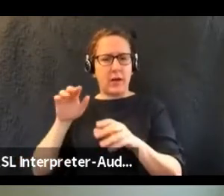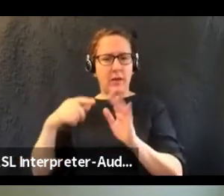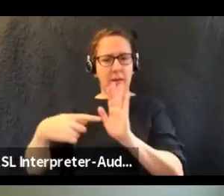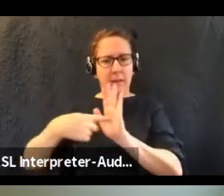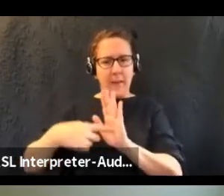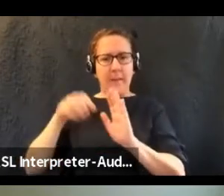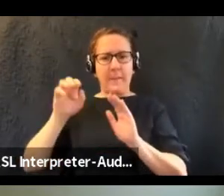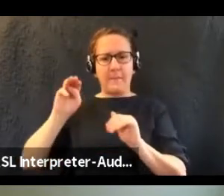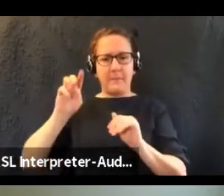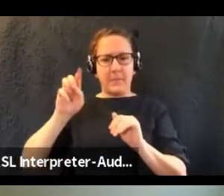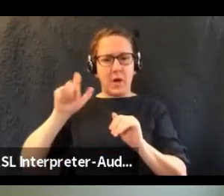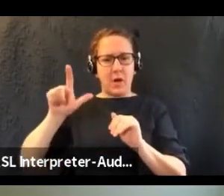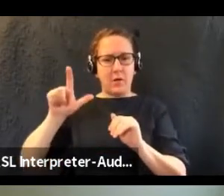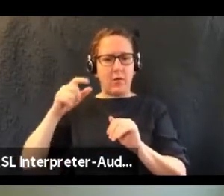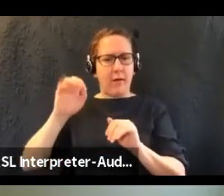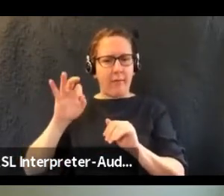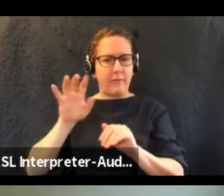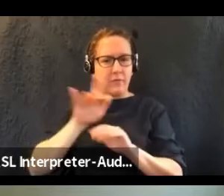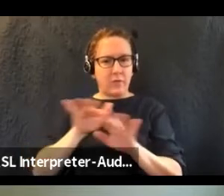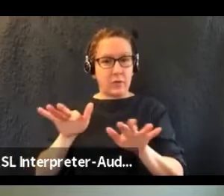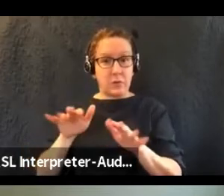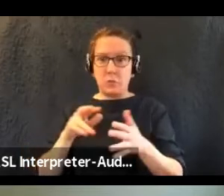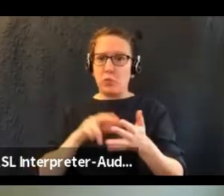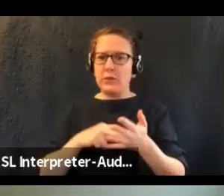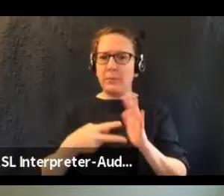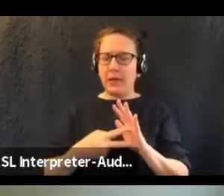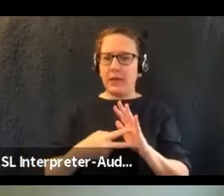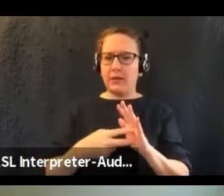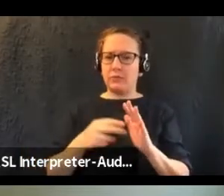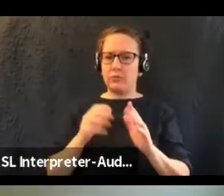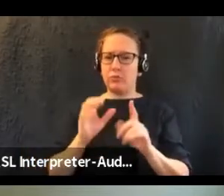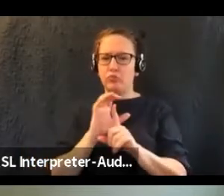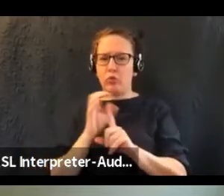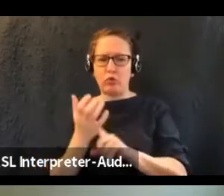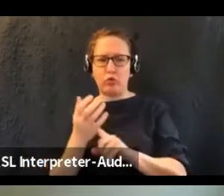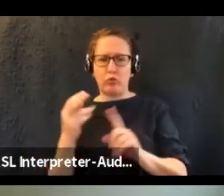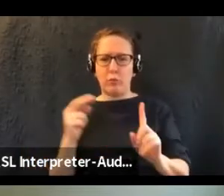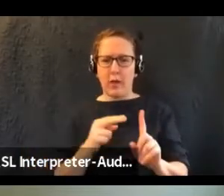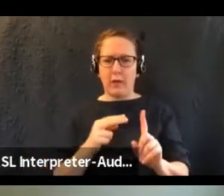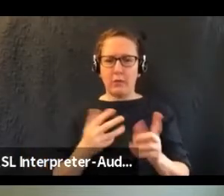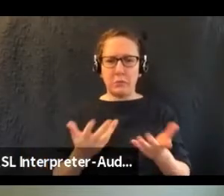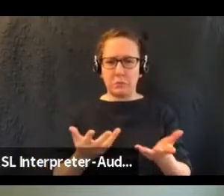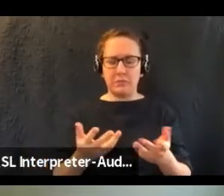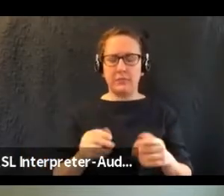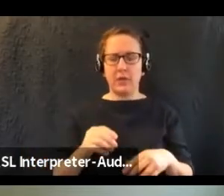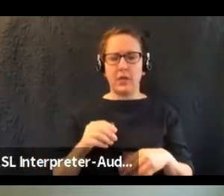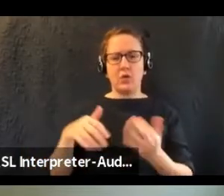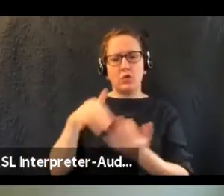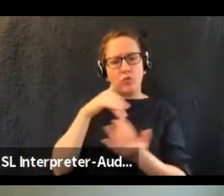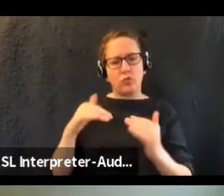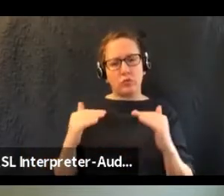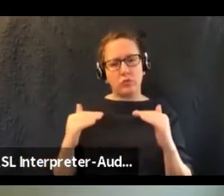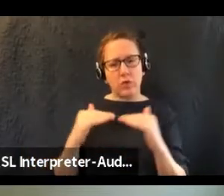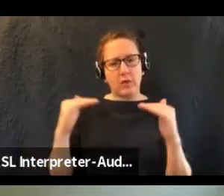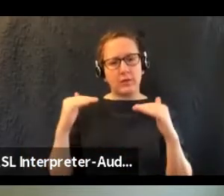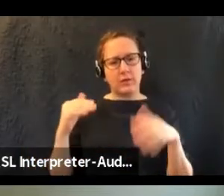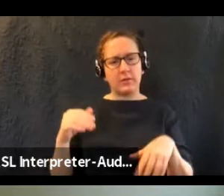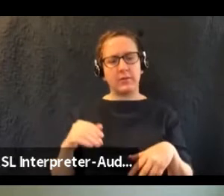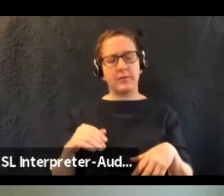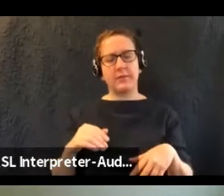What are some concrete things to keep in mind as you operate from a social justice and diversity